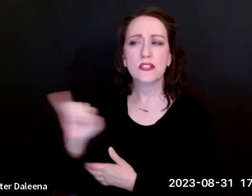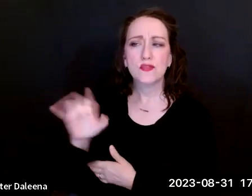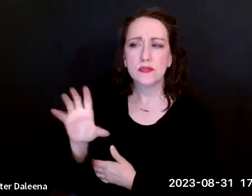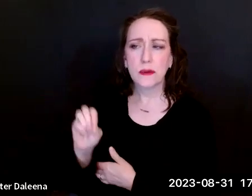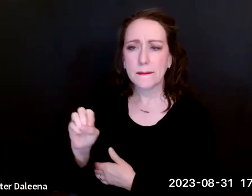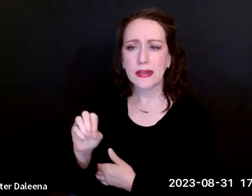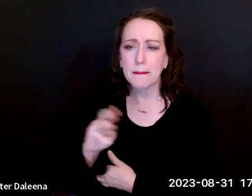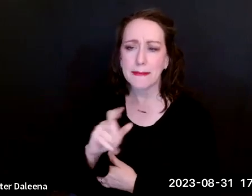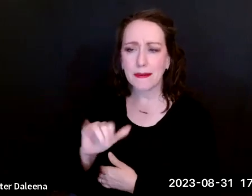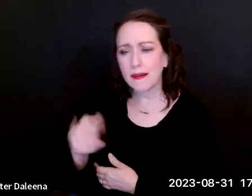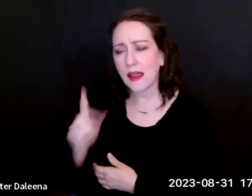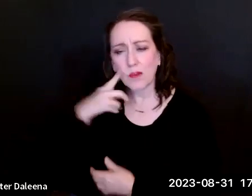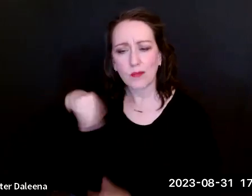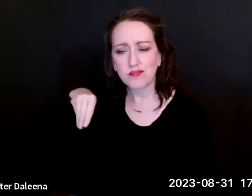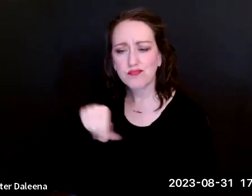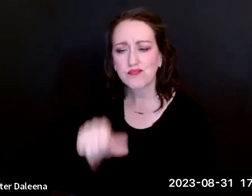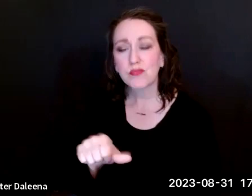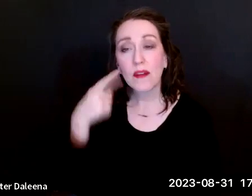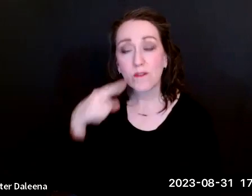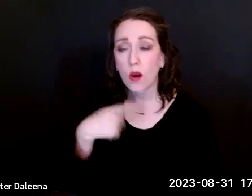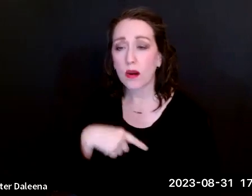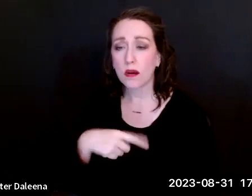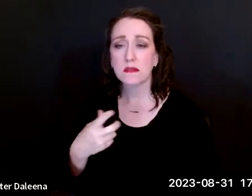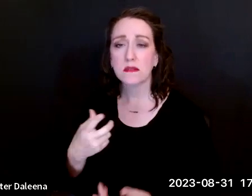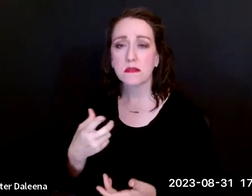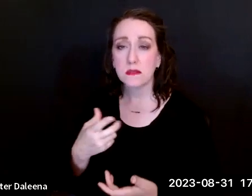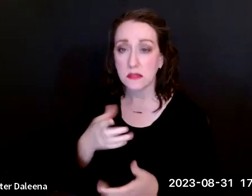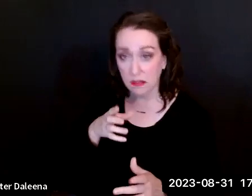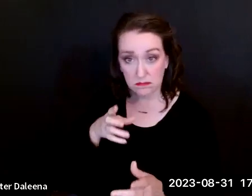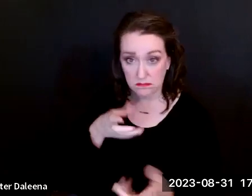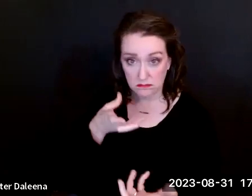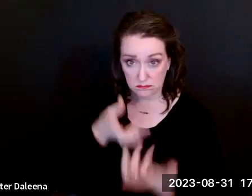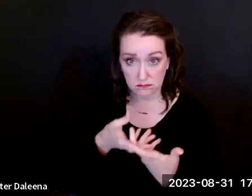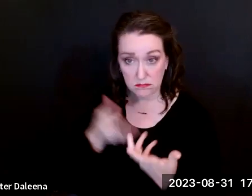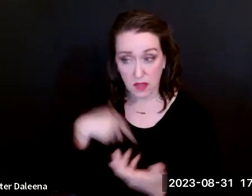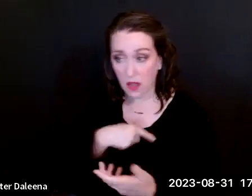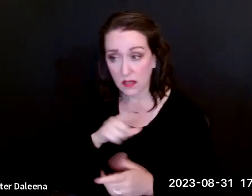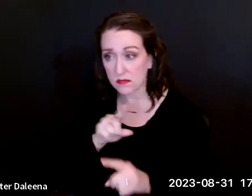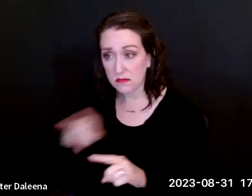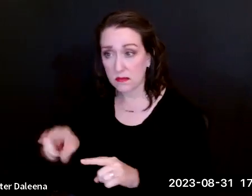Medicaid on reimbursement for us are they in alignment with us going down the path as we